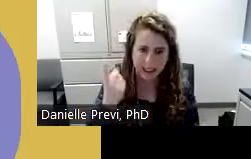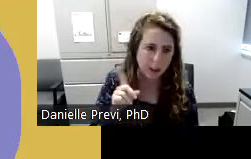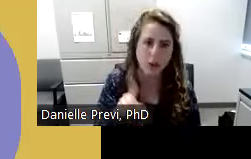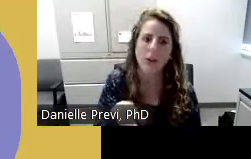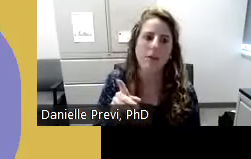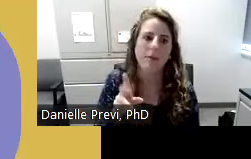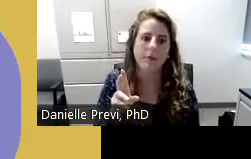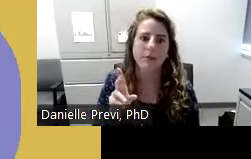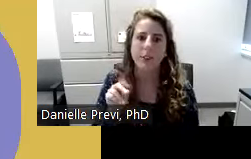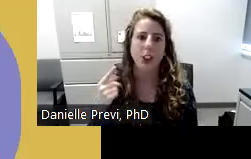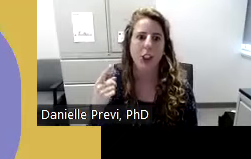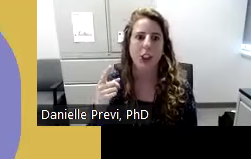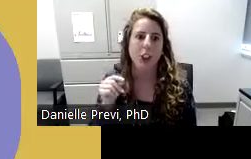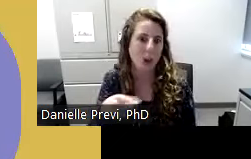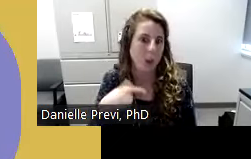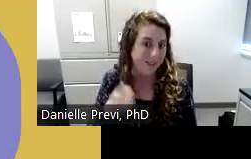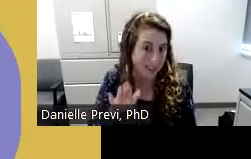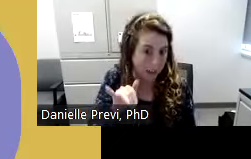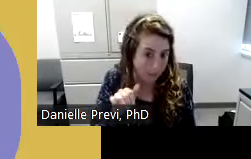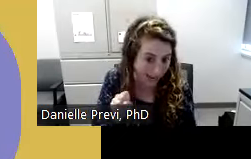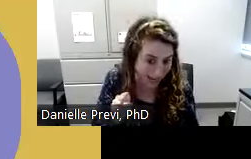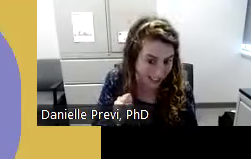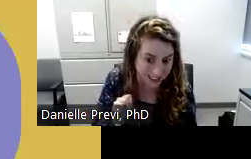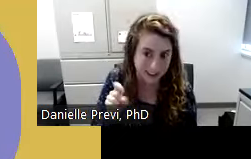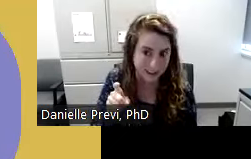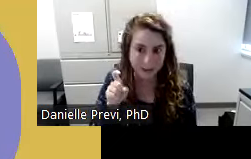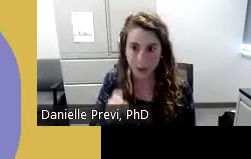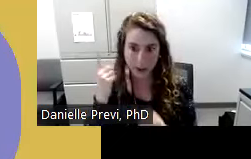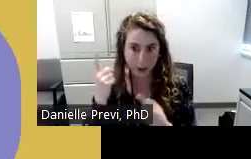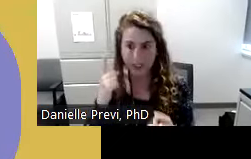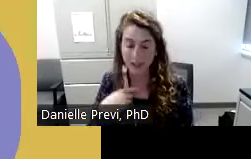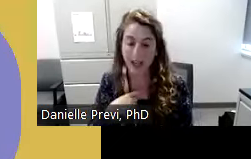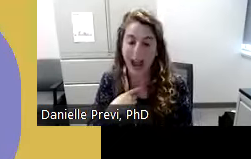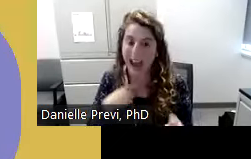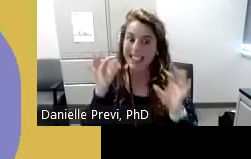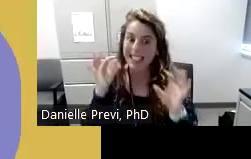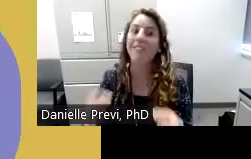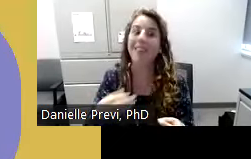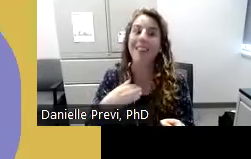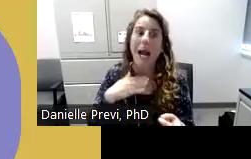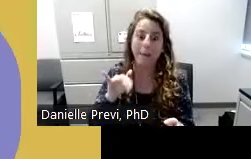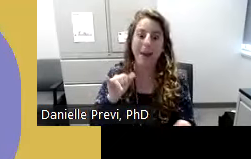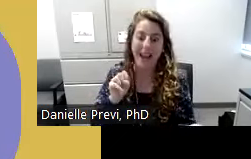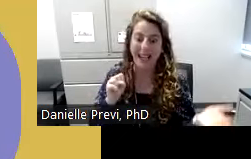these are some things that we need to consider as individuals. We need to unpack our own biases. I